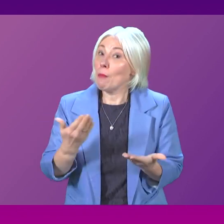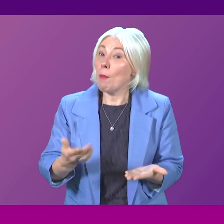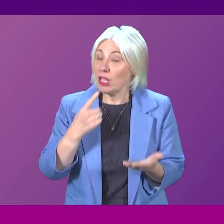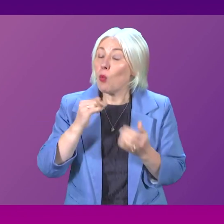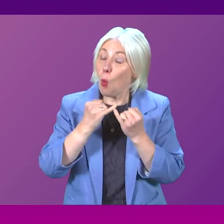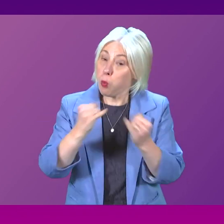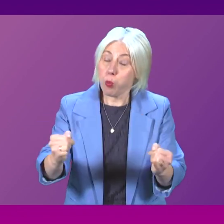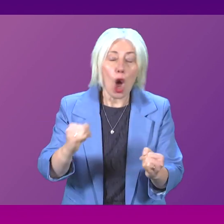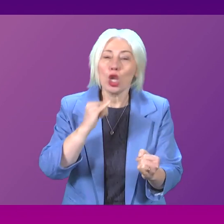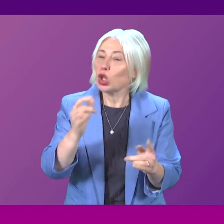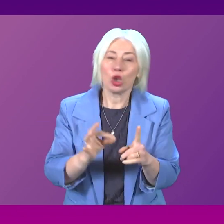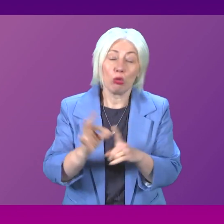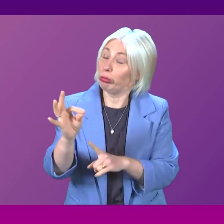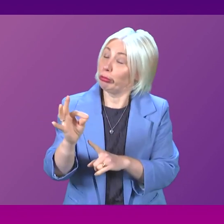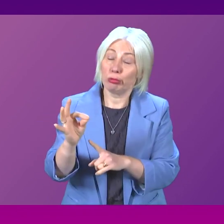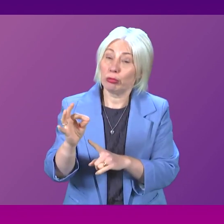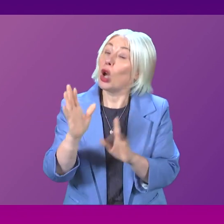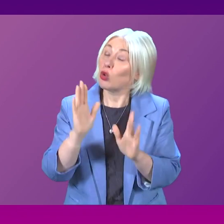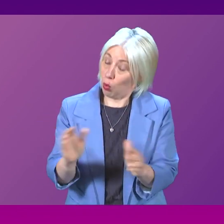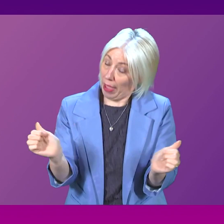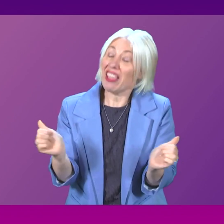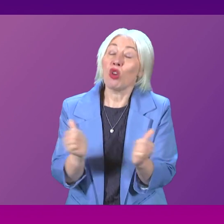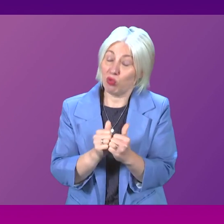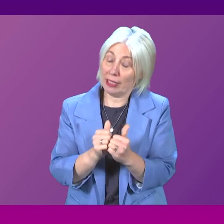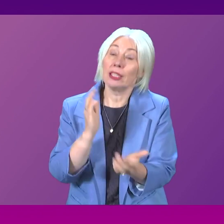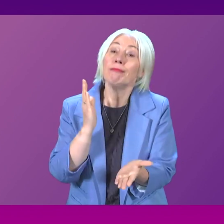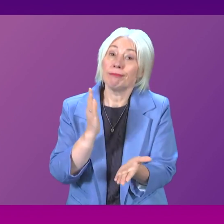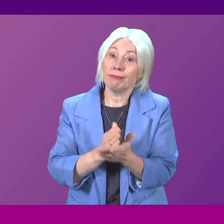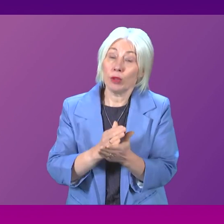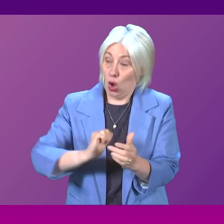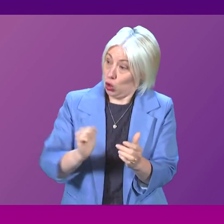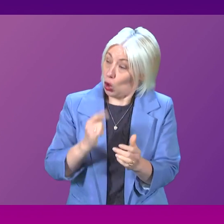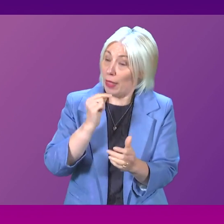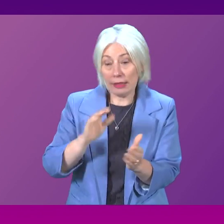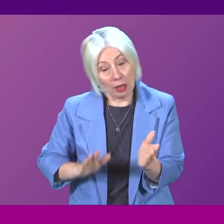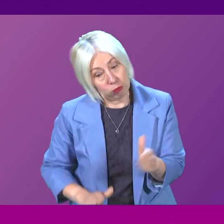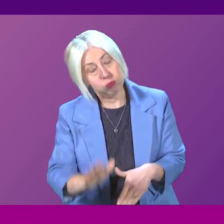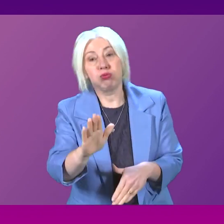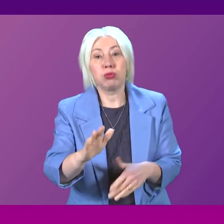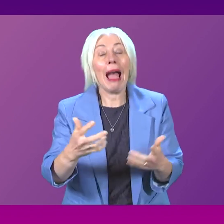So, yes, I entirely agree that Scotland’s prosperity can best be secured by Scotland